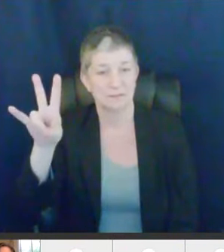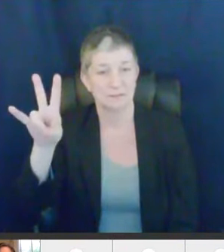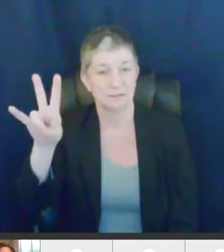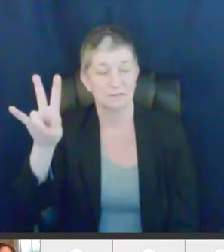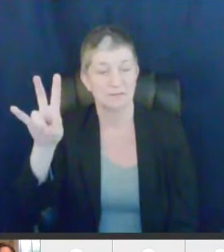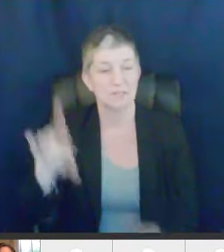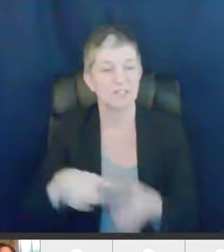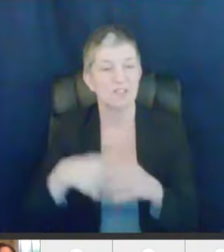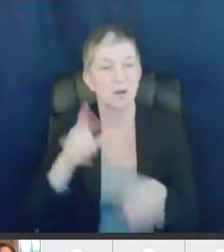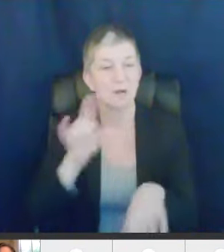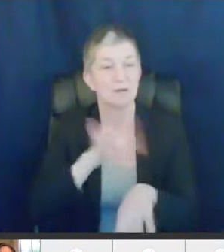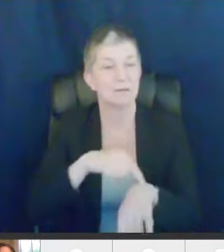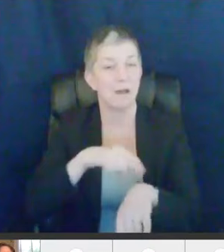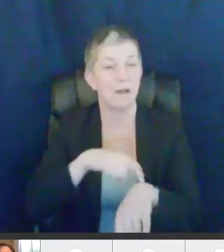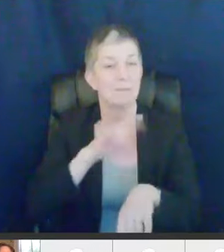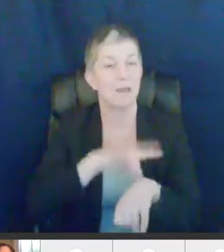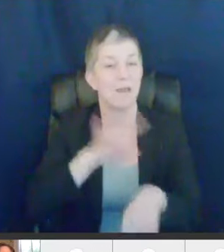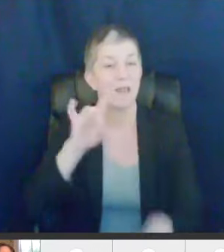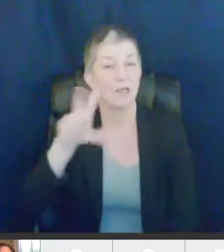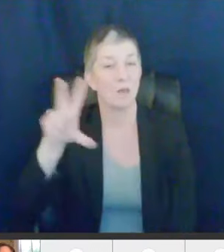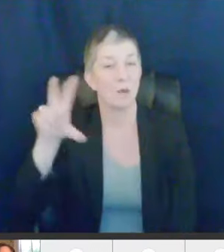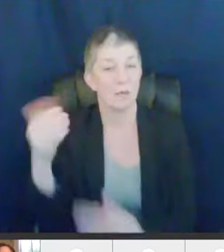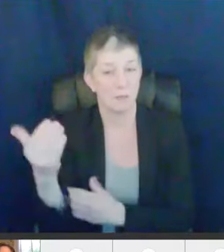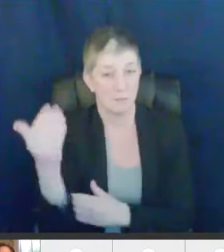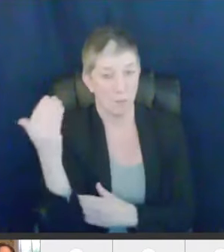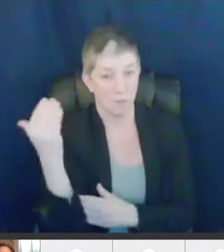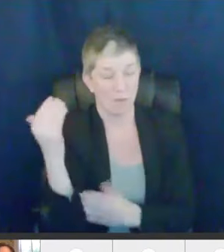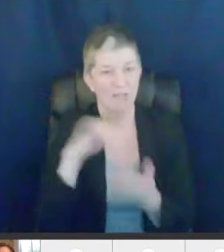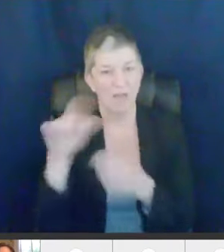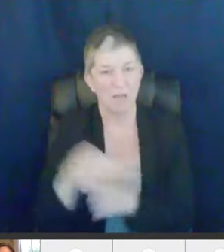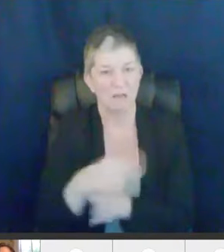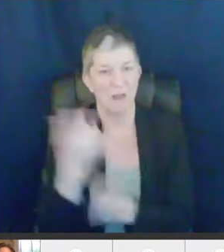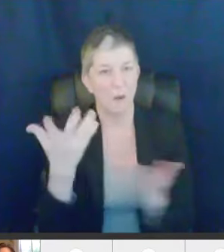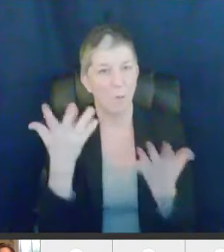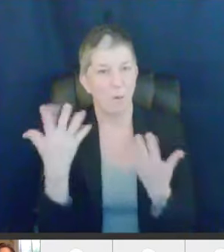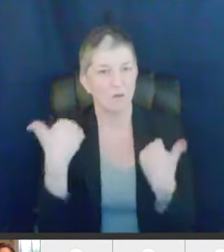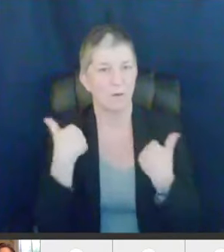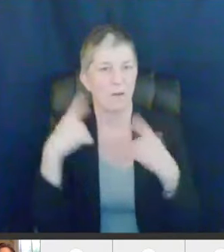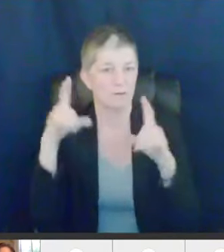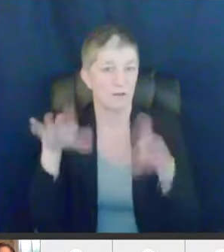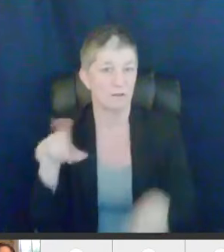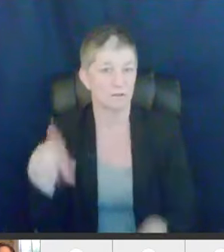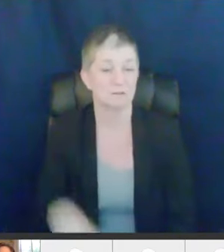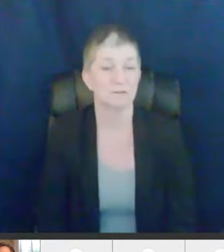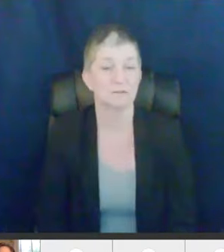a.m. the morning of the day that you would like to be tested the phone lines